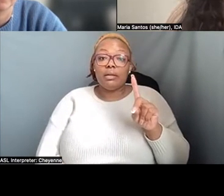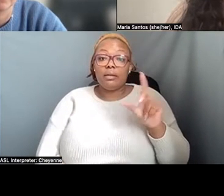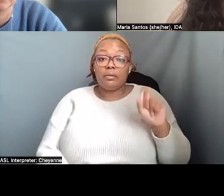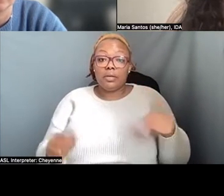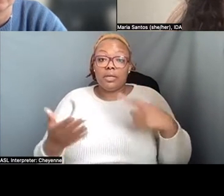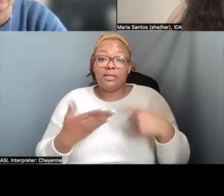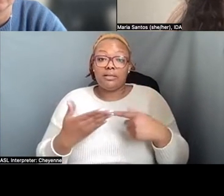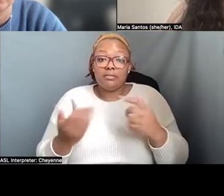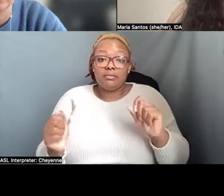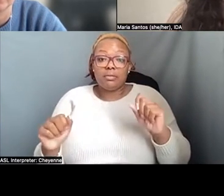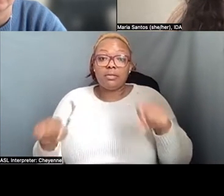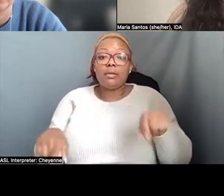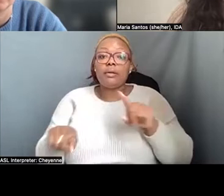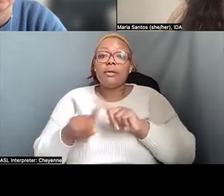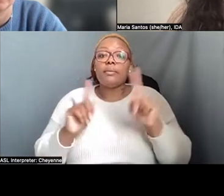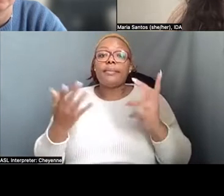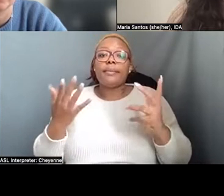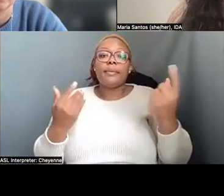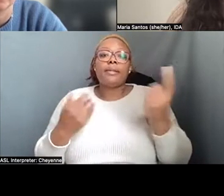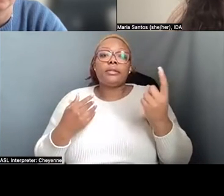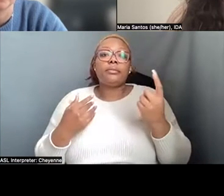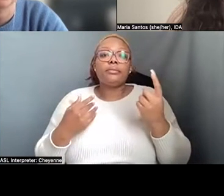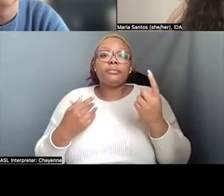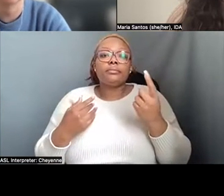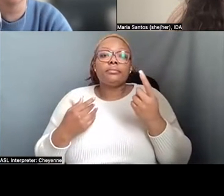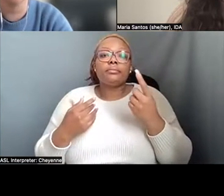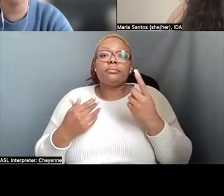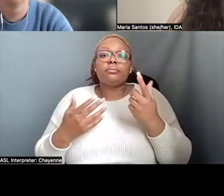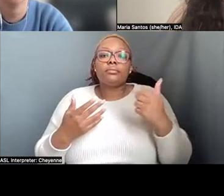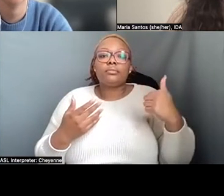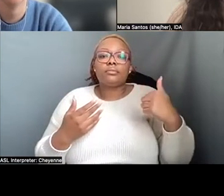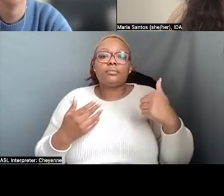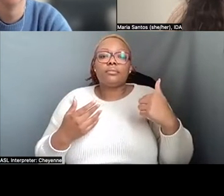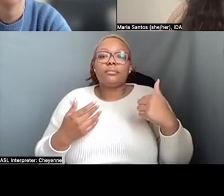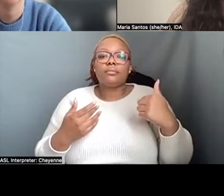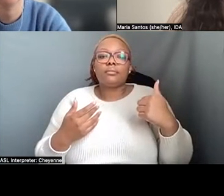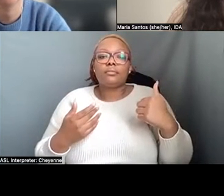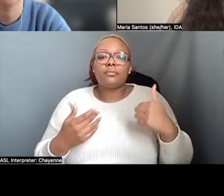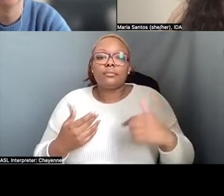But maybe that is something that you want to -- we have --